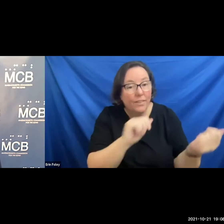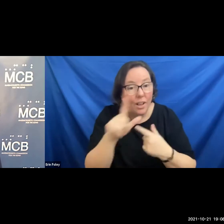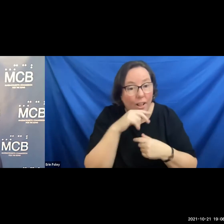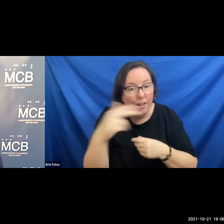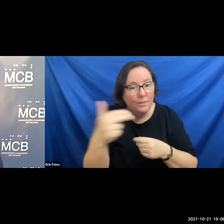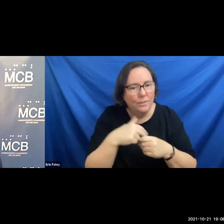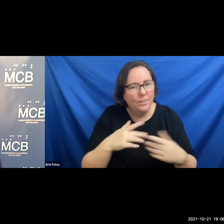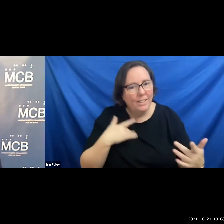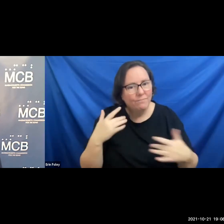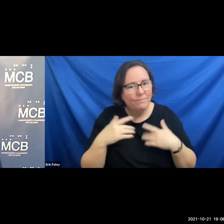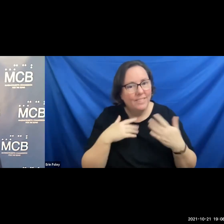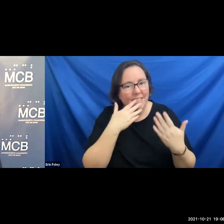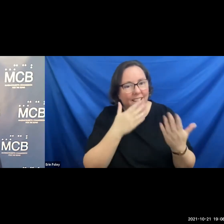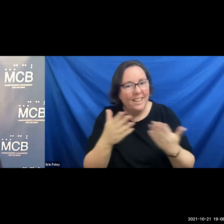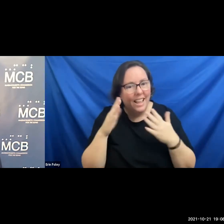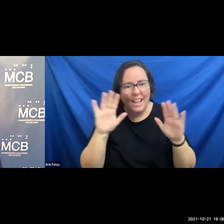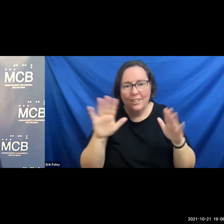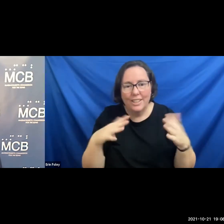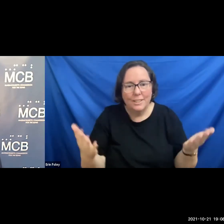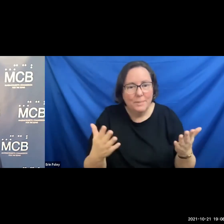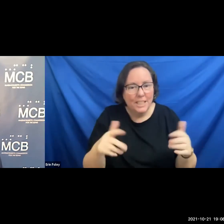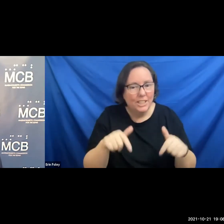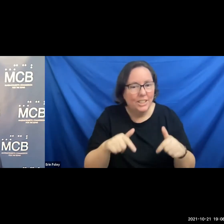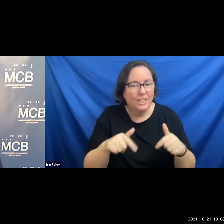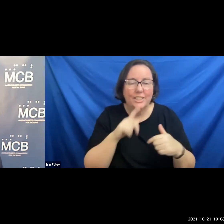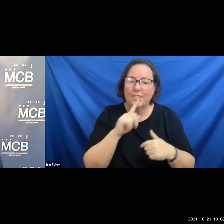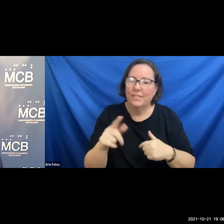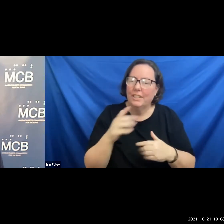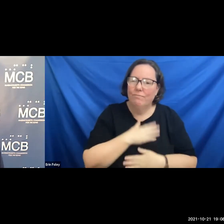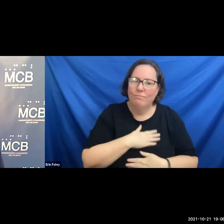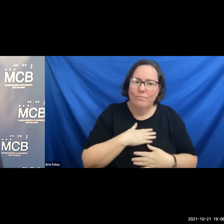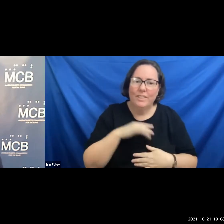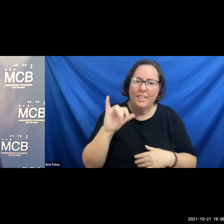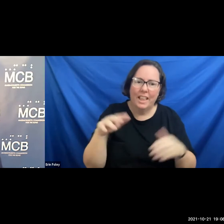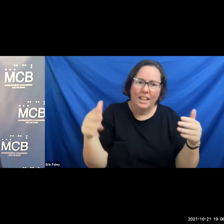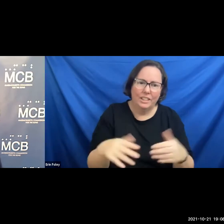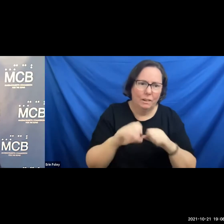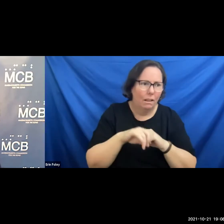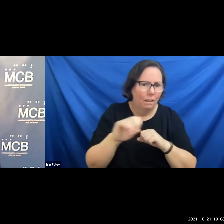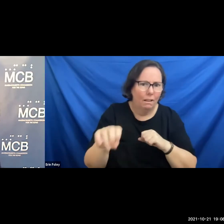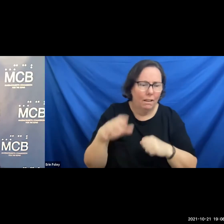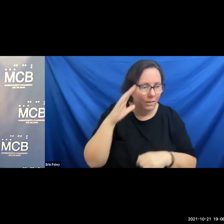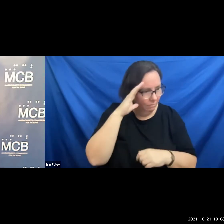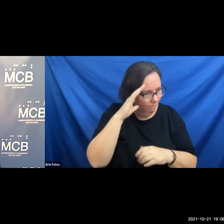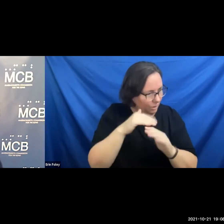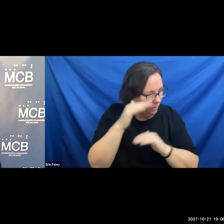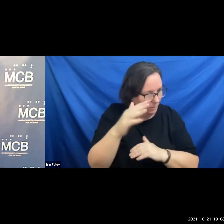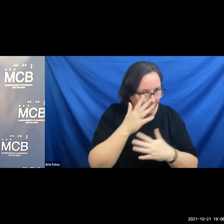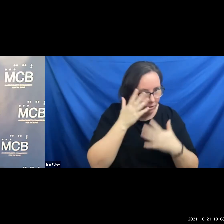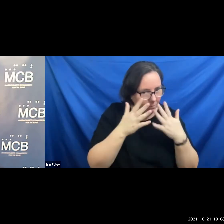It's great to be with you. I truly appreciate that introduction. It was a little too much to maybe, I try to be